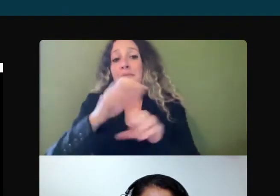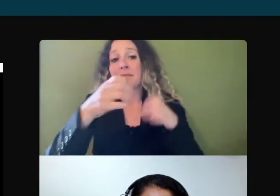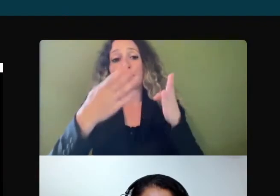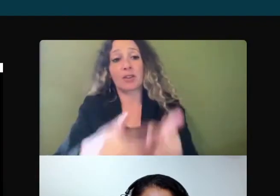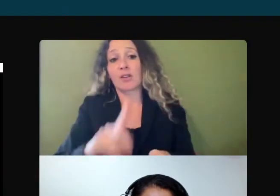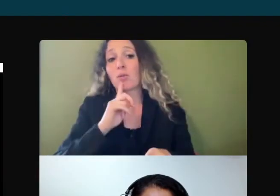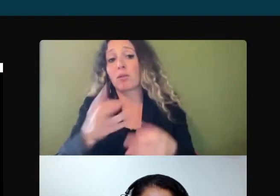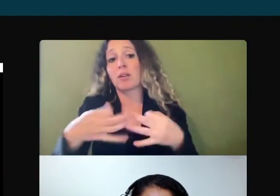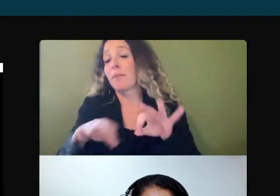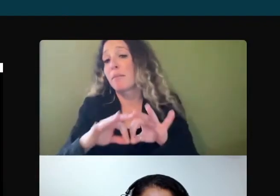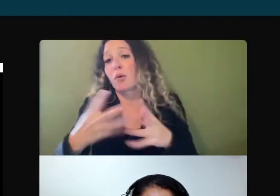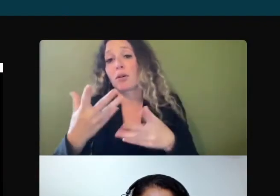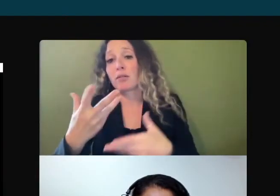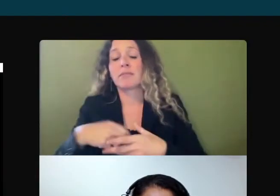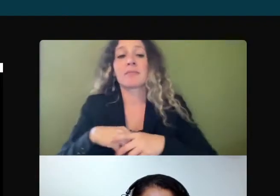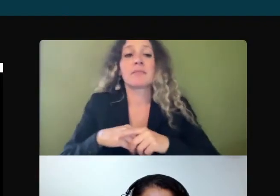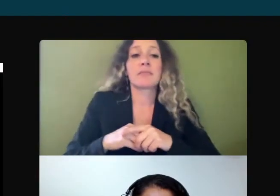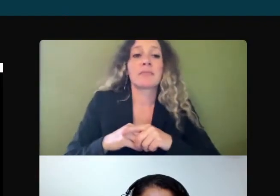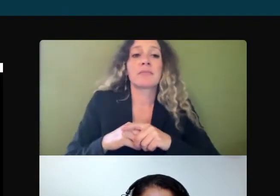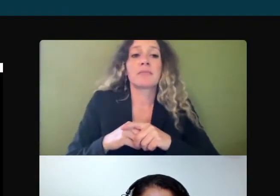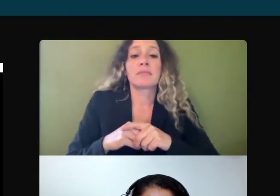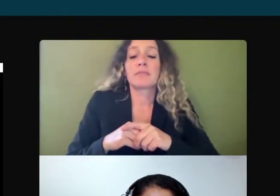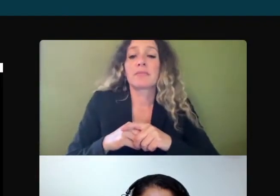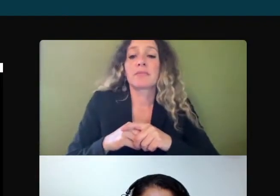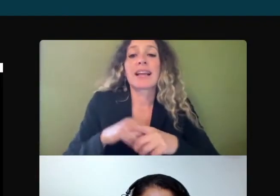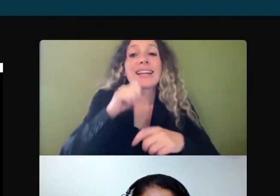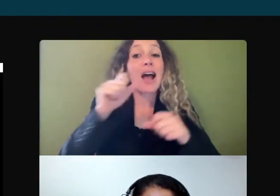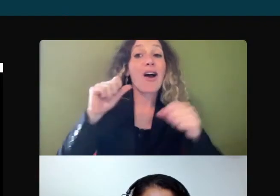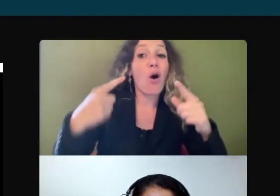take a moment, though, and acknowledge that not all persons with dementia have